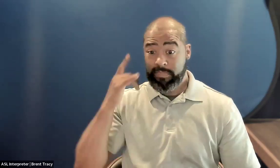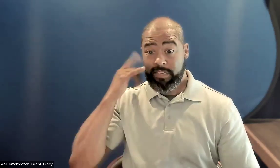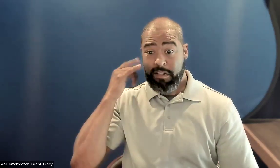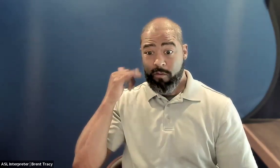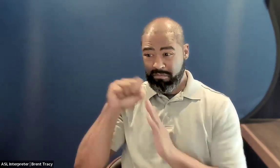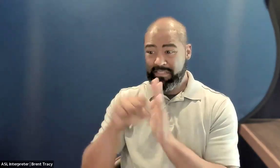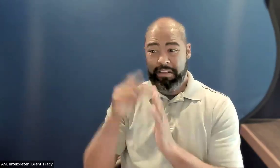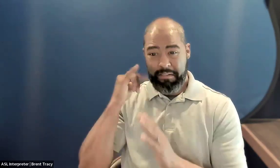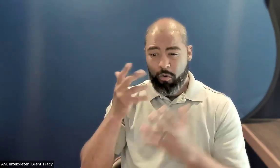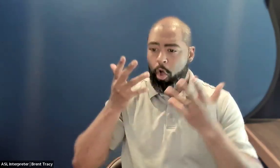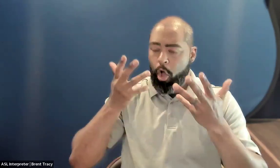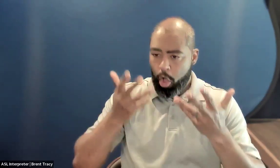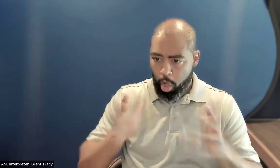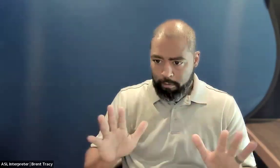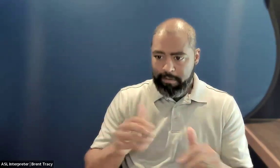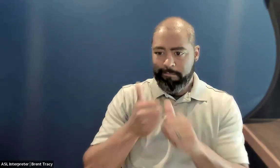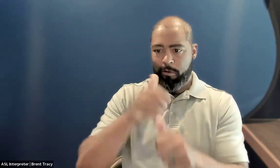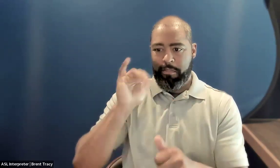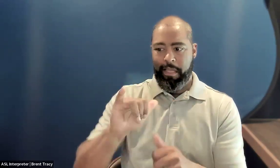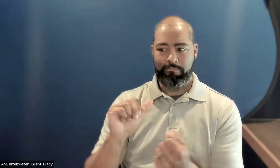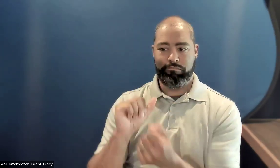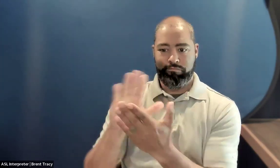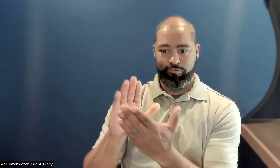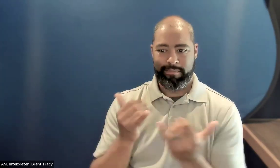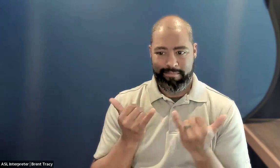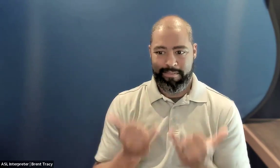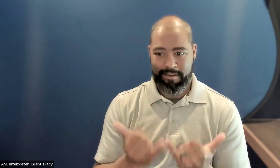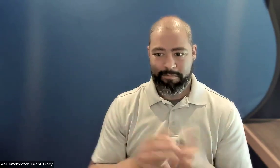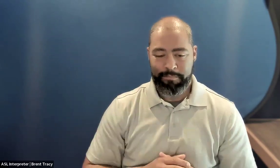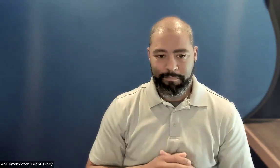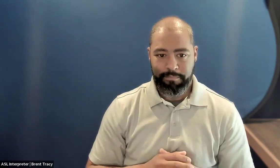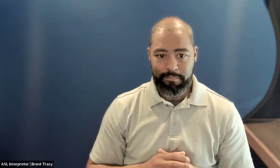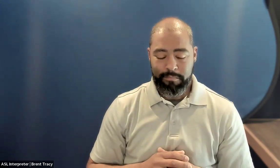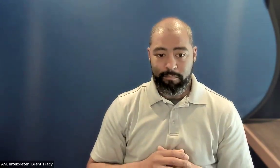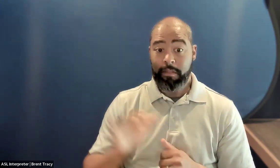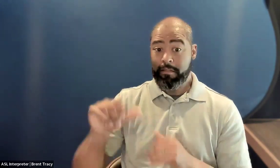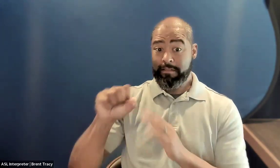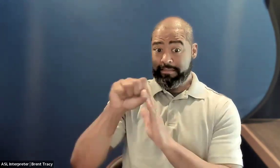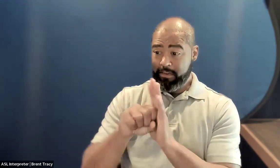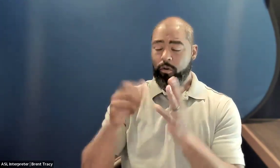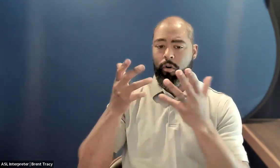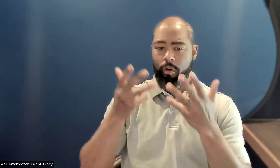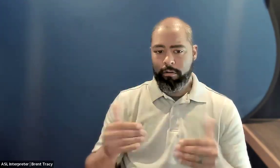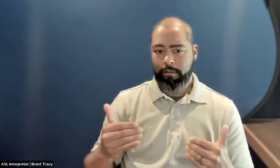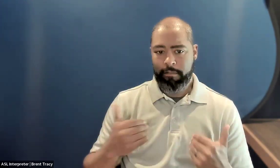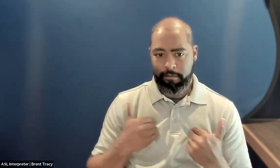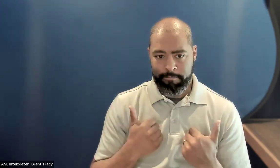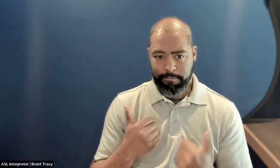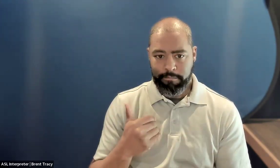this framework and has a standard methodology for reporting on VMT and associated greenhouse gas emissions from traffic.